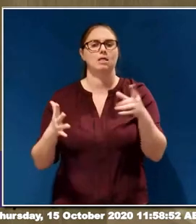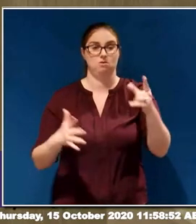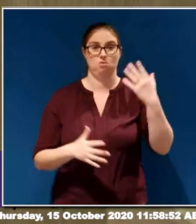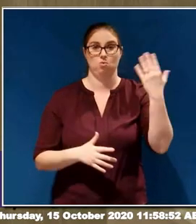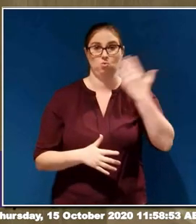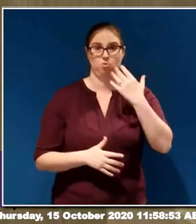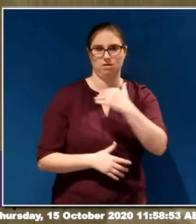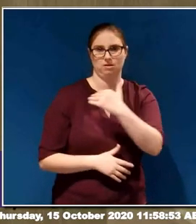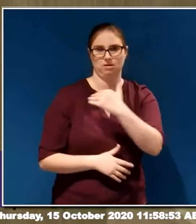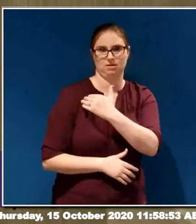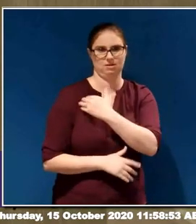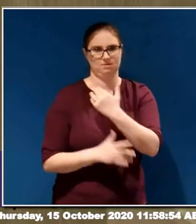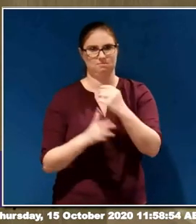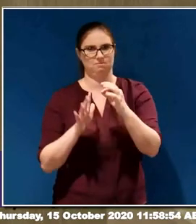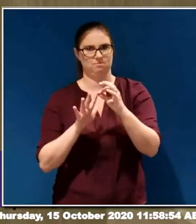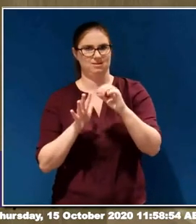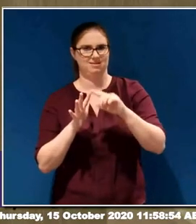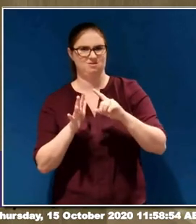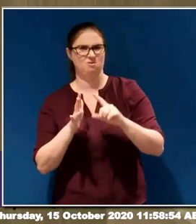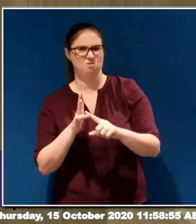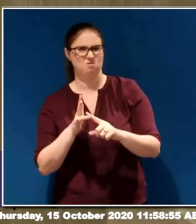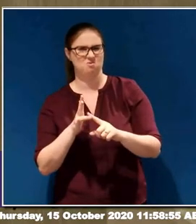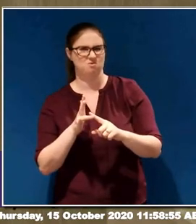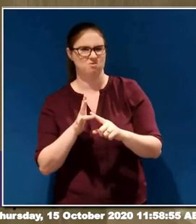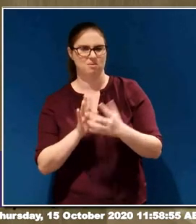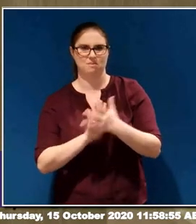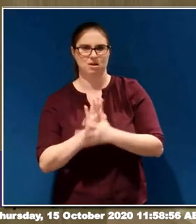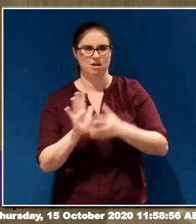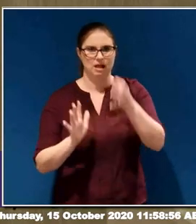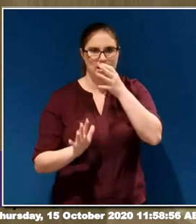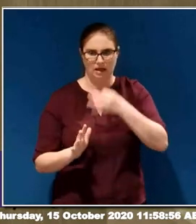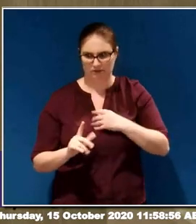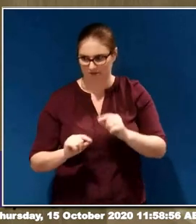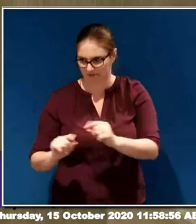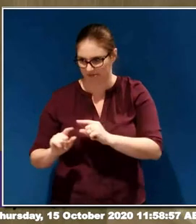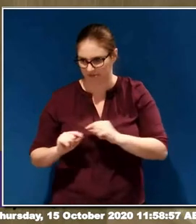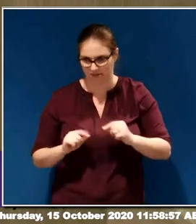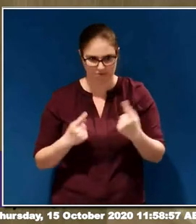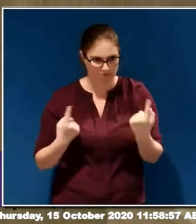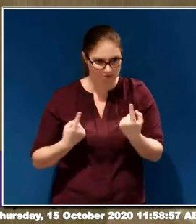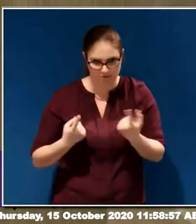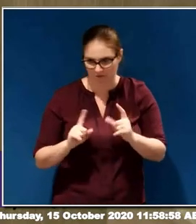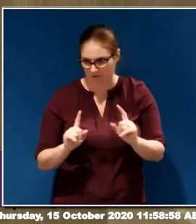to ask, you know, what do we do? How do we deal with this?